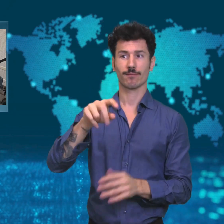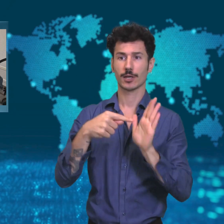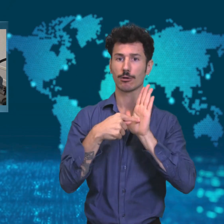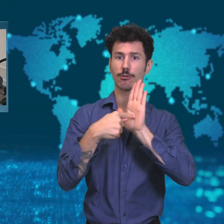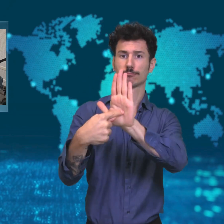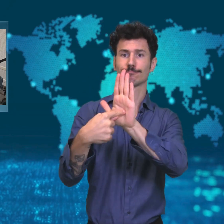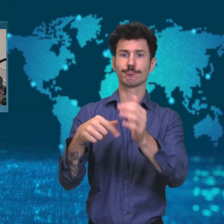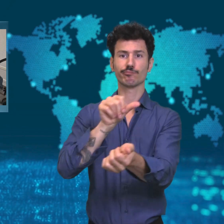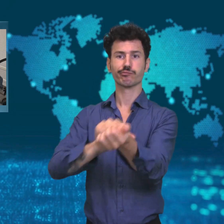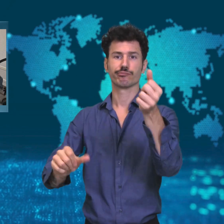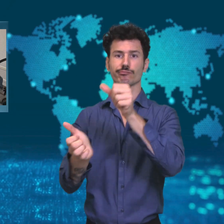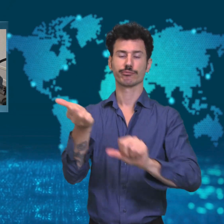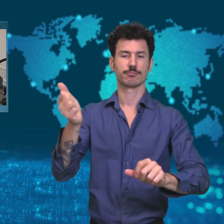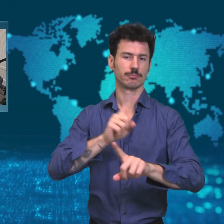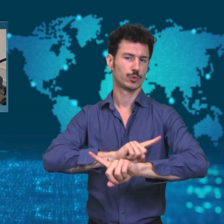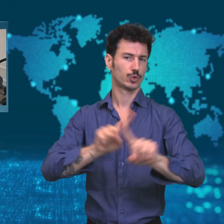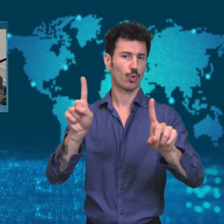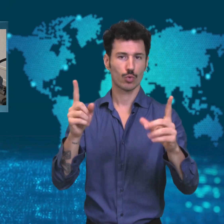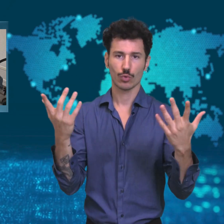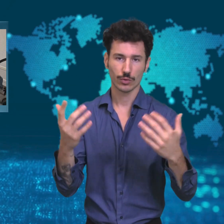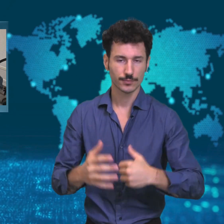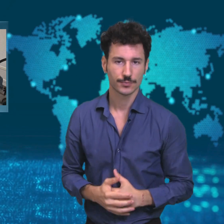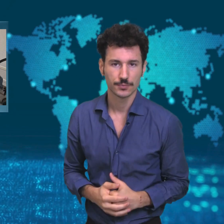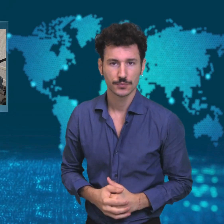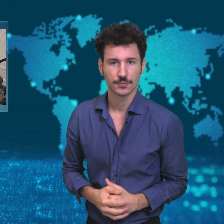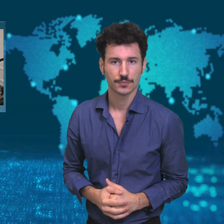streaming of suicide attempts.